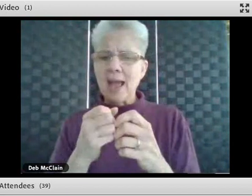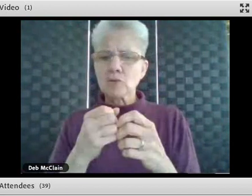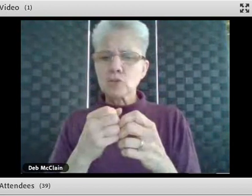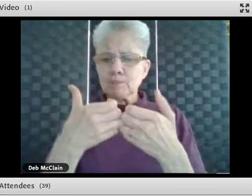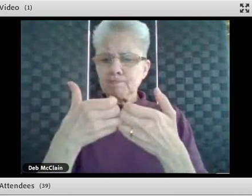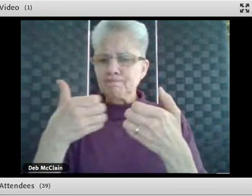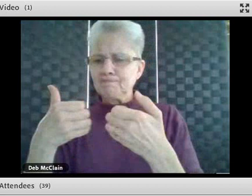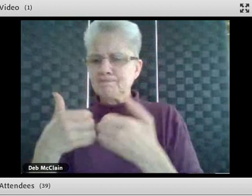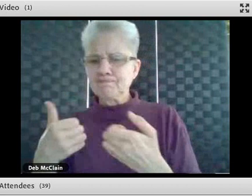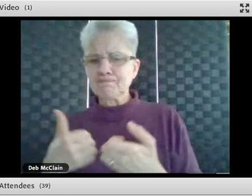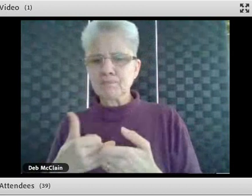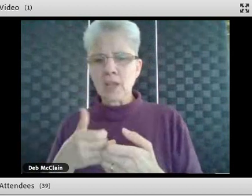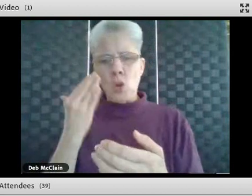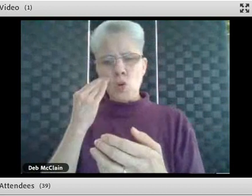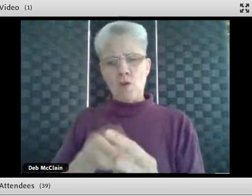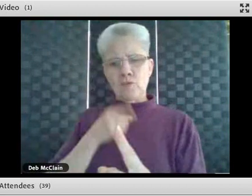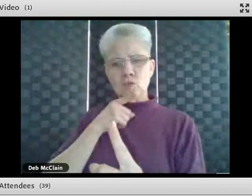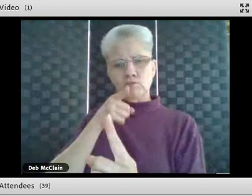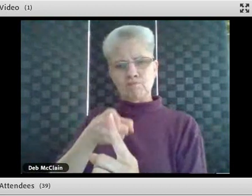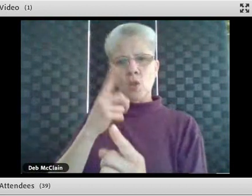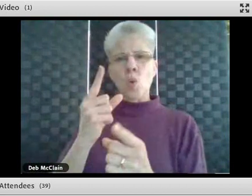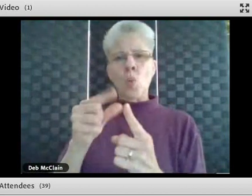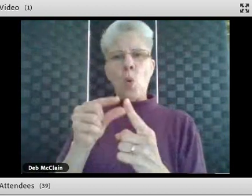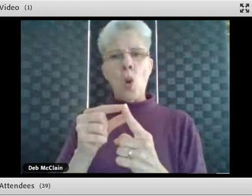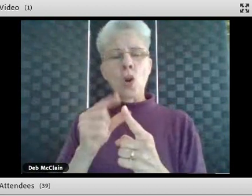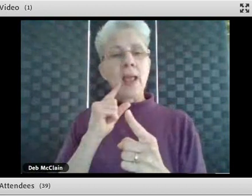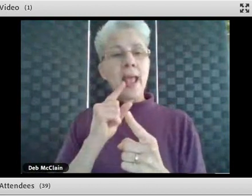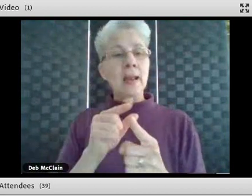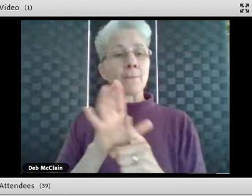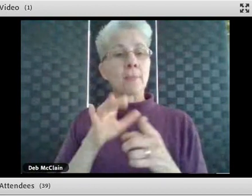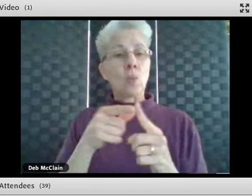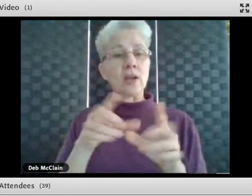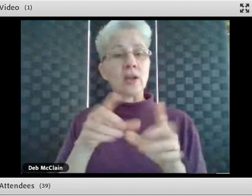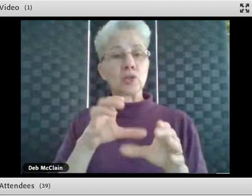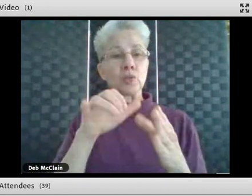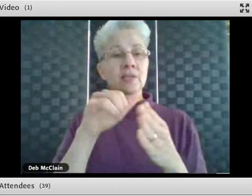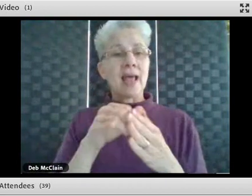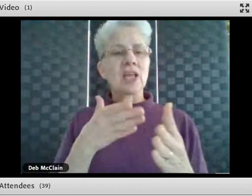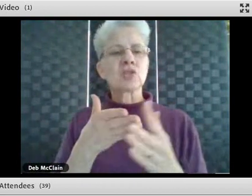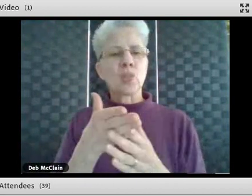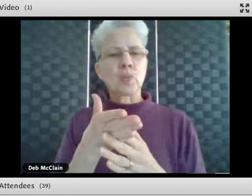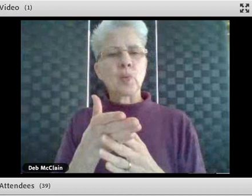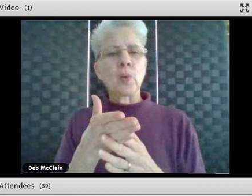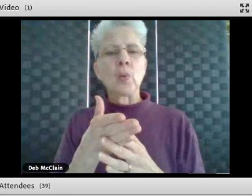And a popular way of applying disambiguation is through the use of parenthetical qualifiers.